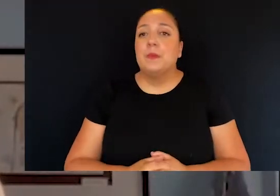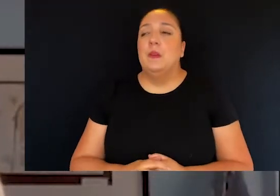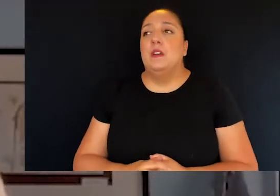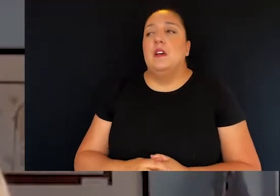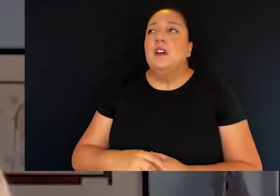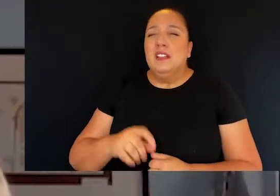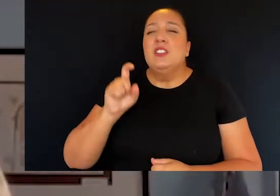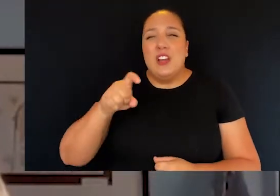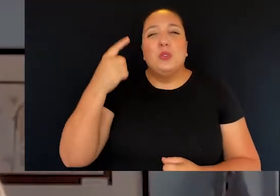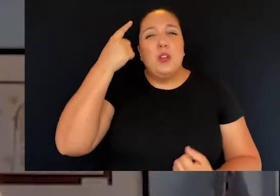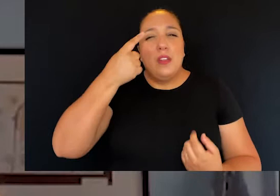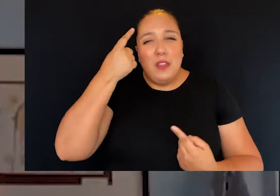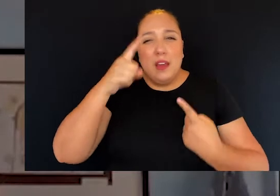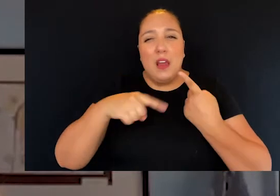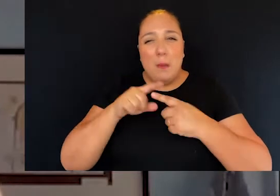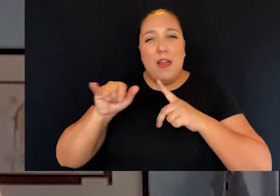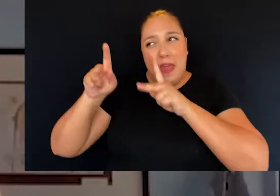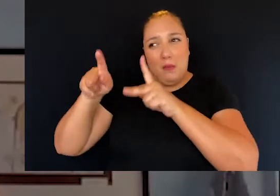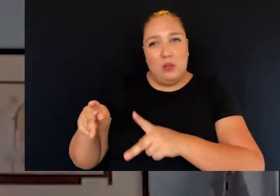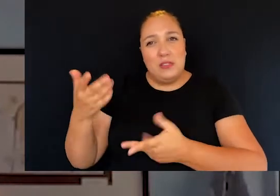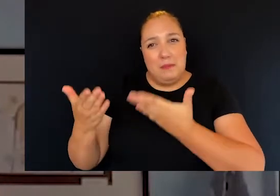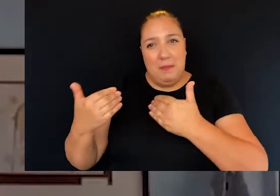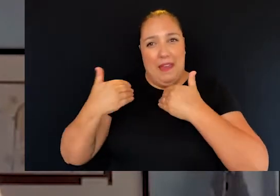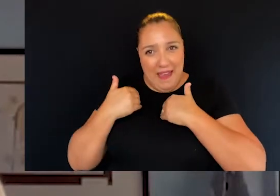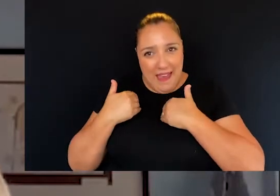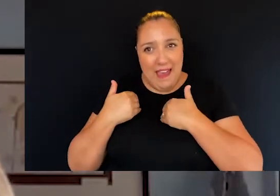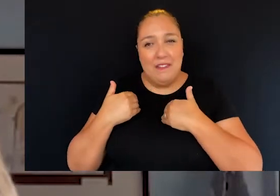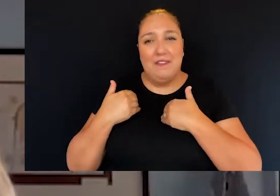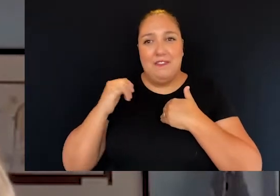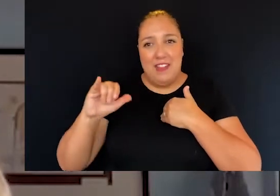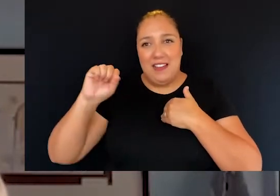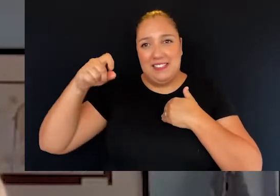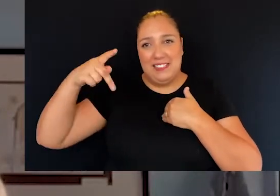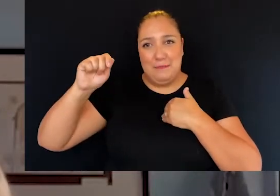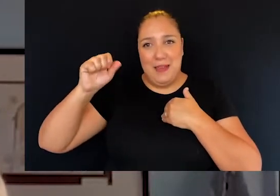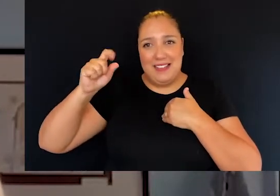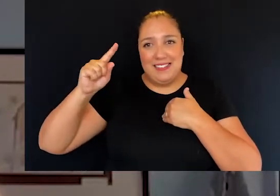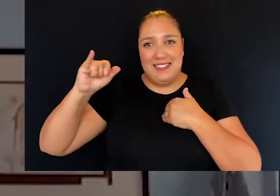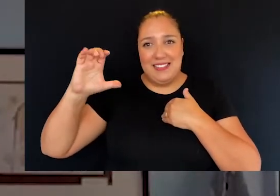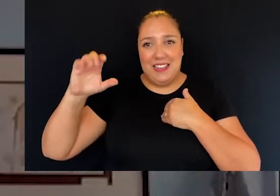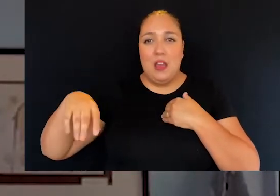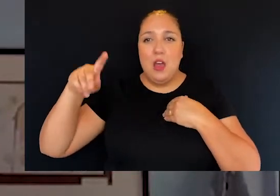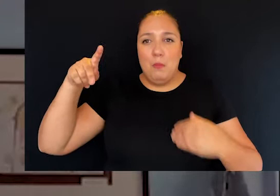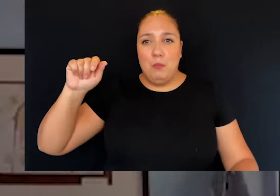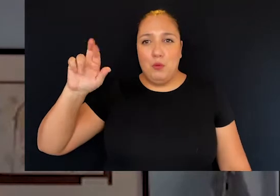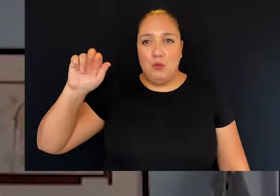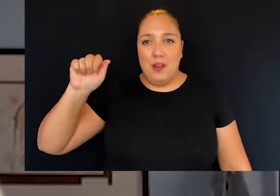who does have spastic paralysis, you know? And how they feel when they hear words like this used